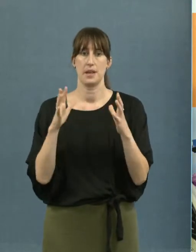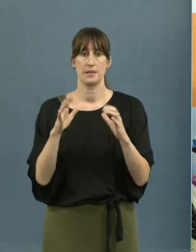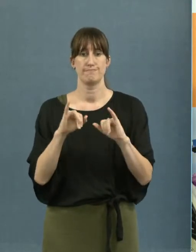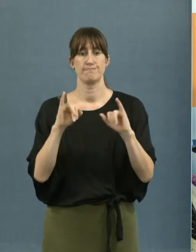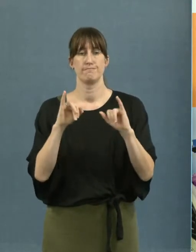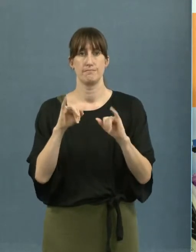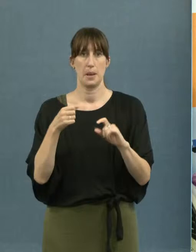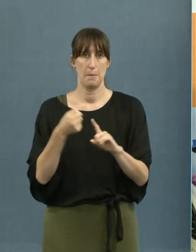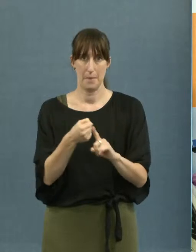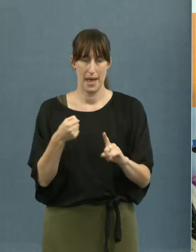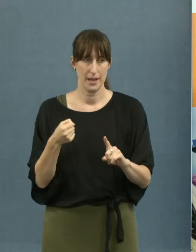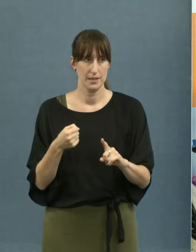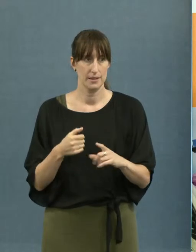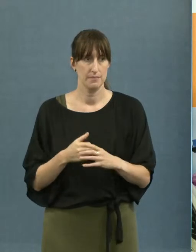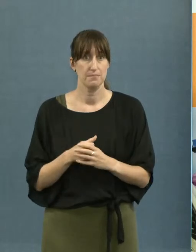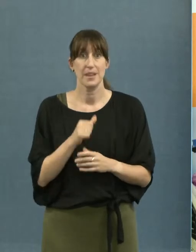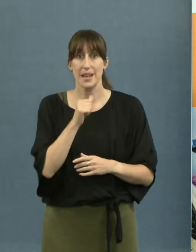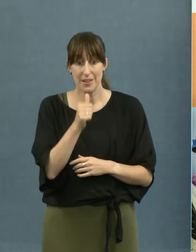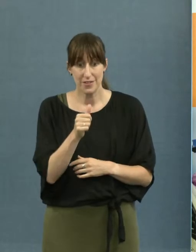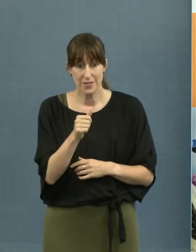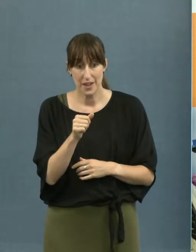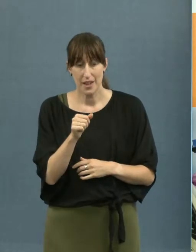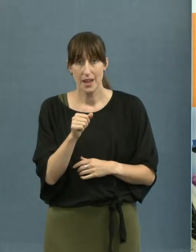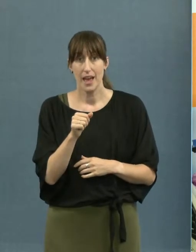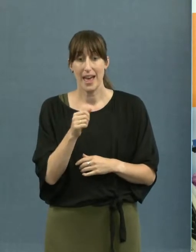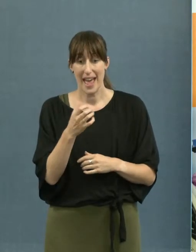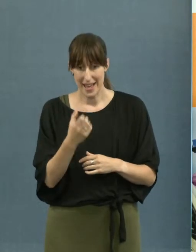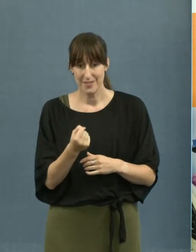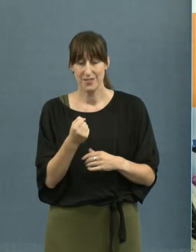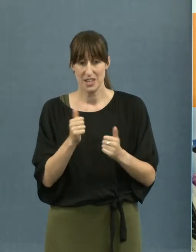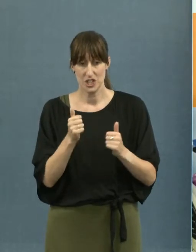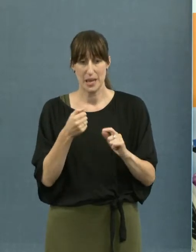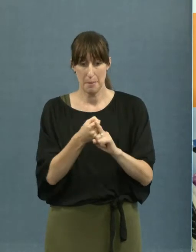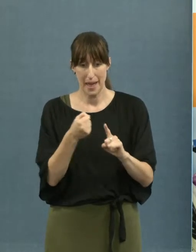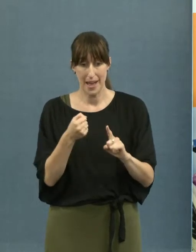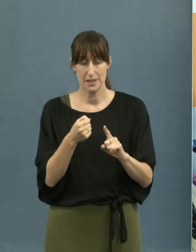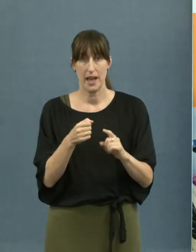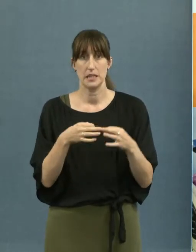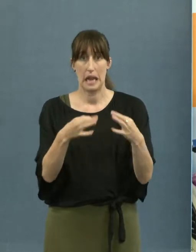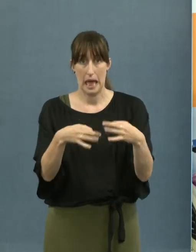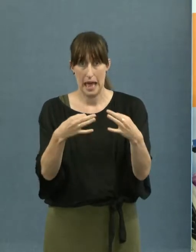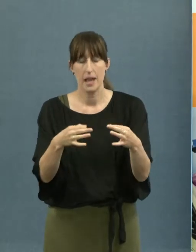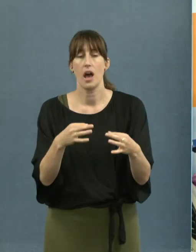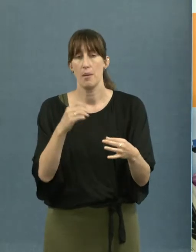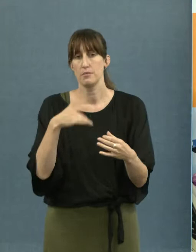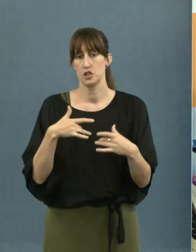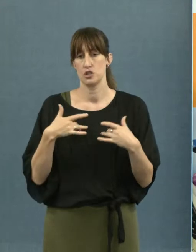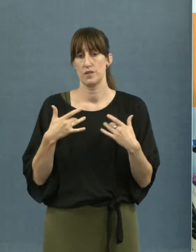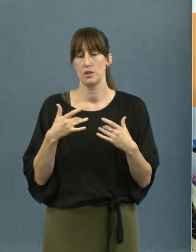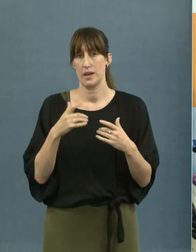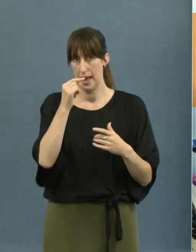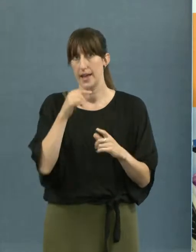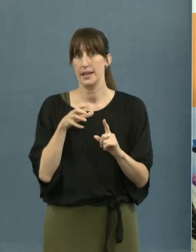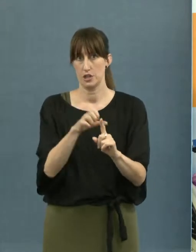impact on some of the planned care or if there has been, we will be able to catch it up really quickly.